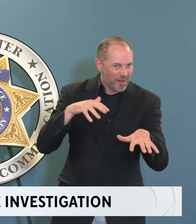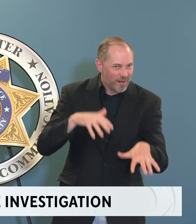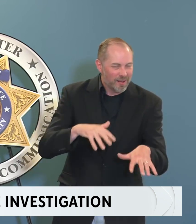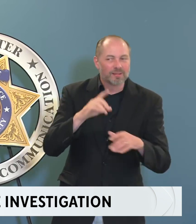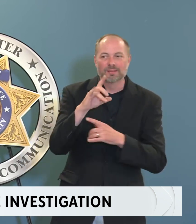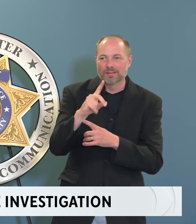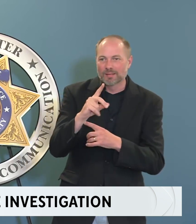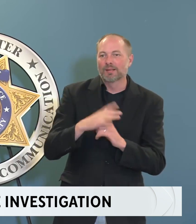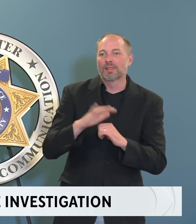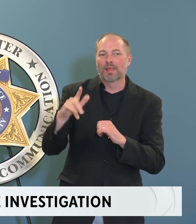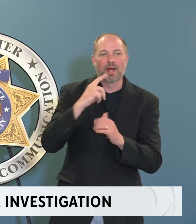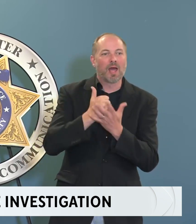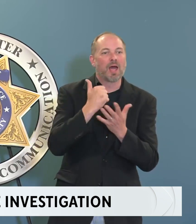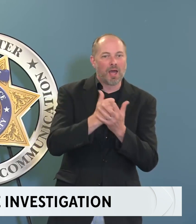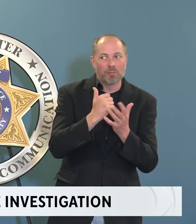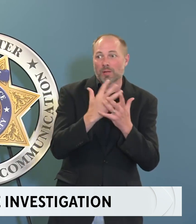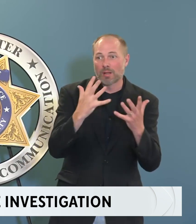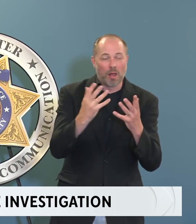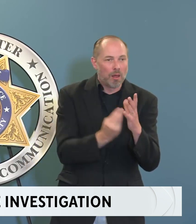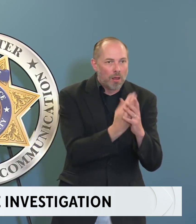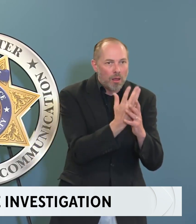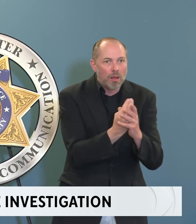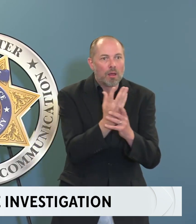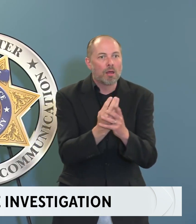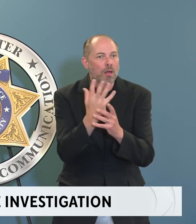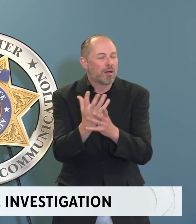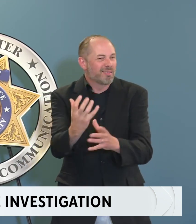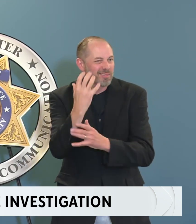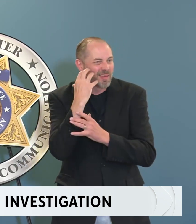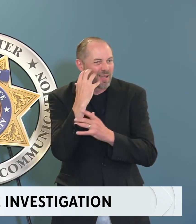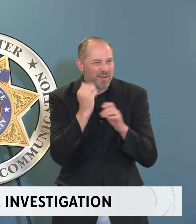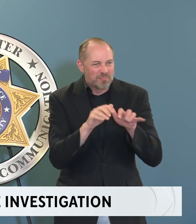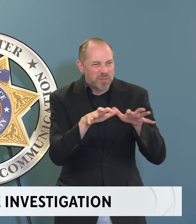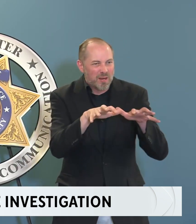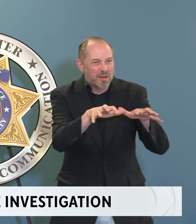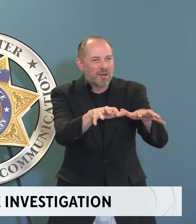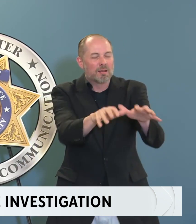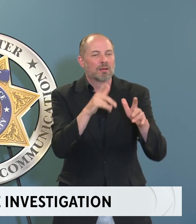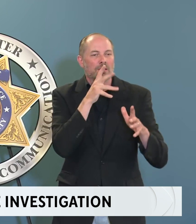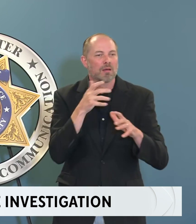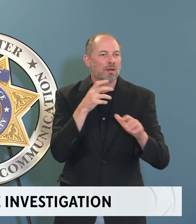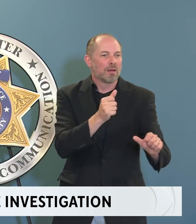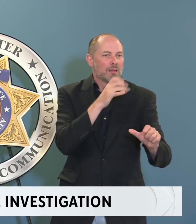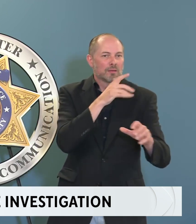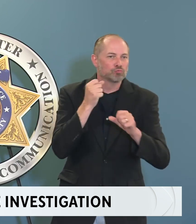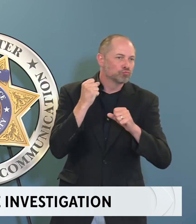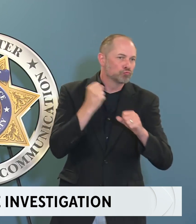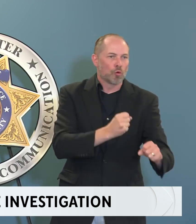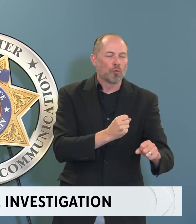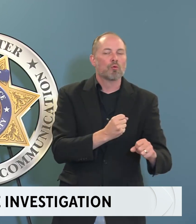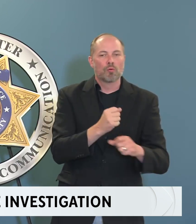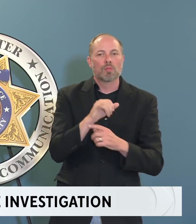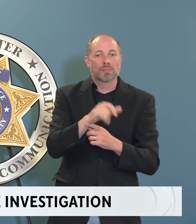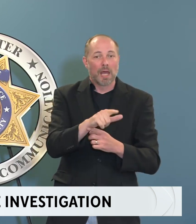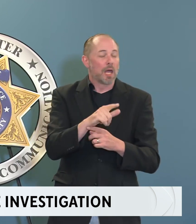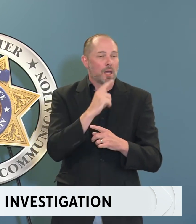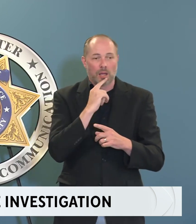MARSHALL FIRE STARTED. IN THE SPRING OF 2021, WE HAD SIGNIFICANT PRECIPITATION WHICH HELPED VEGETATION THROUGHOUT